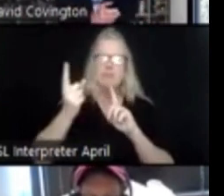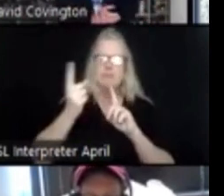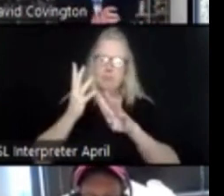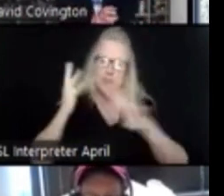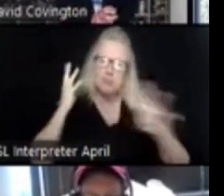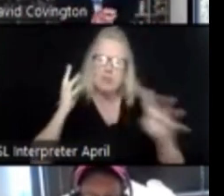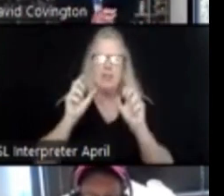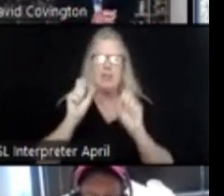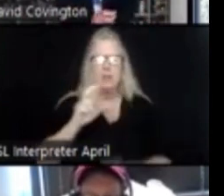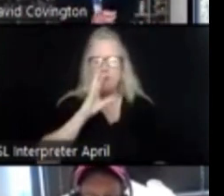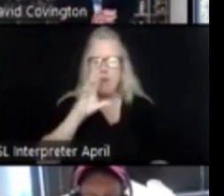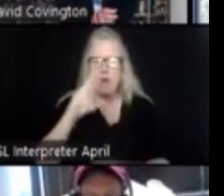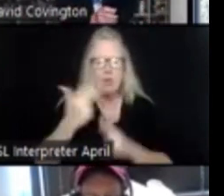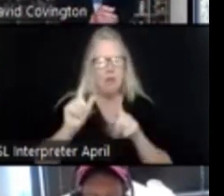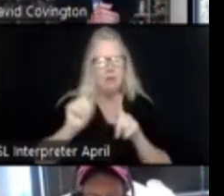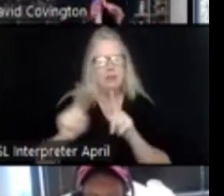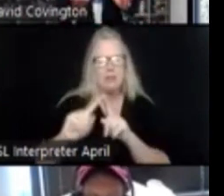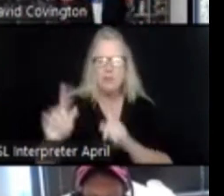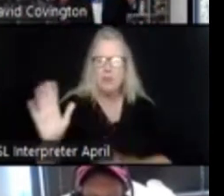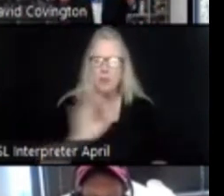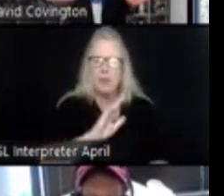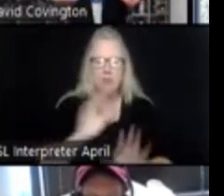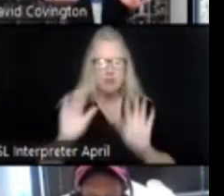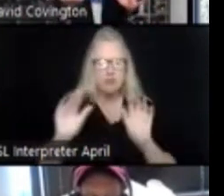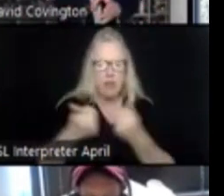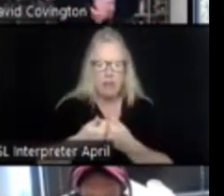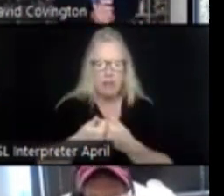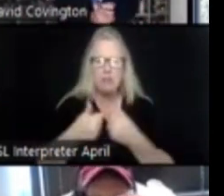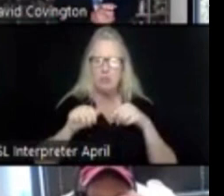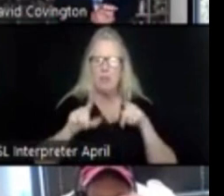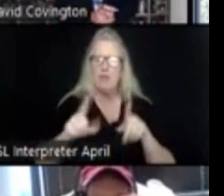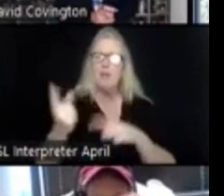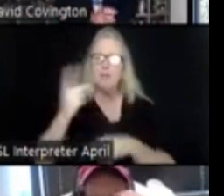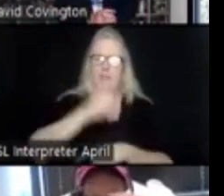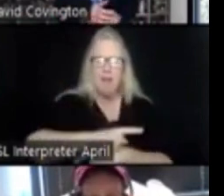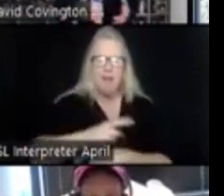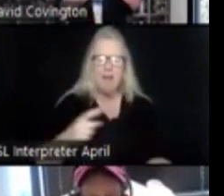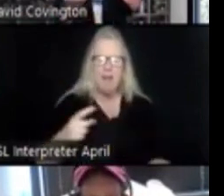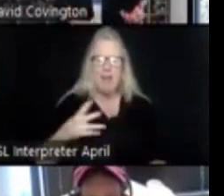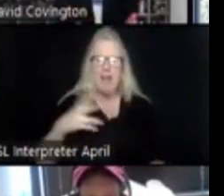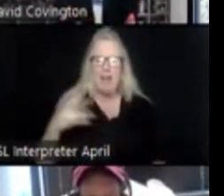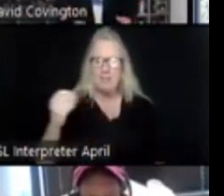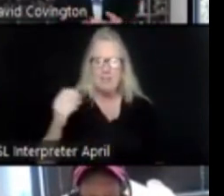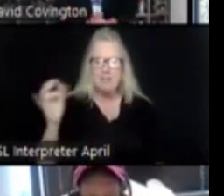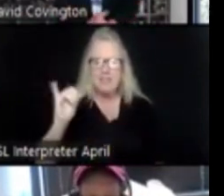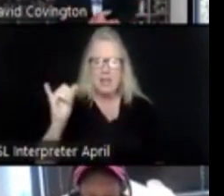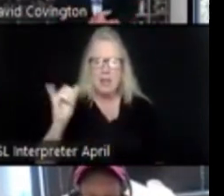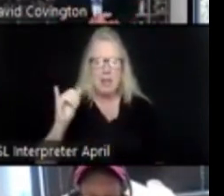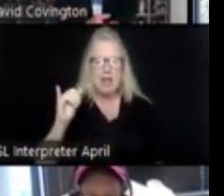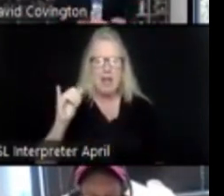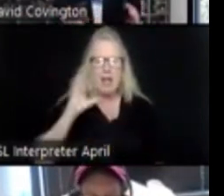COULD TALK ABOUT THE CHALLENGES OF THAT DAY AND AS WELL AS GIVE WRITTEN TESTIMONY.